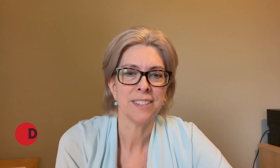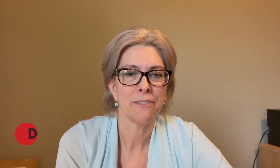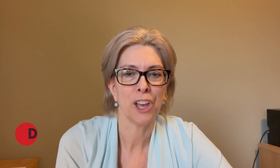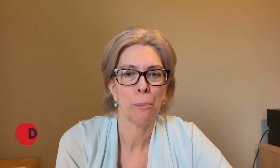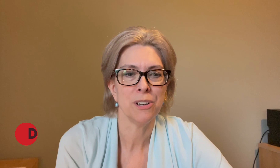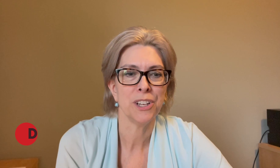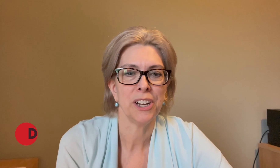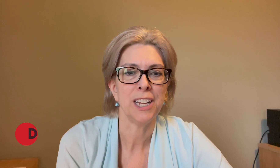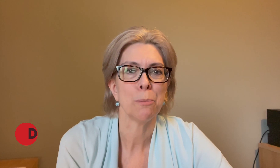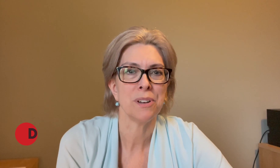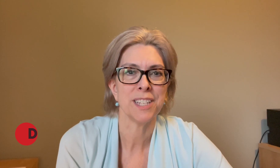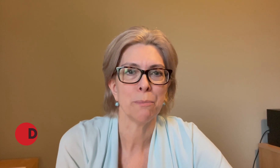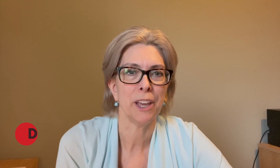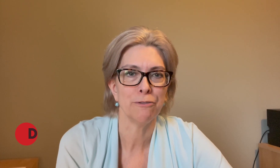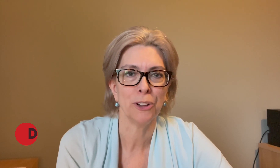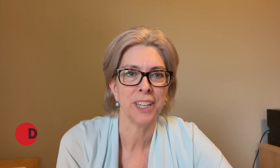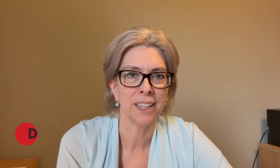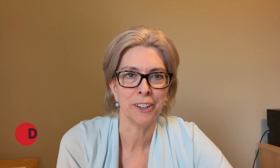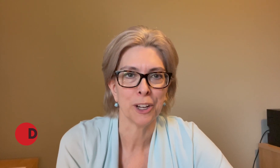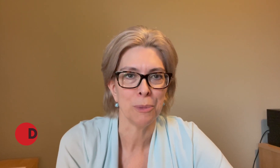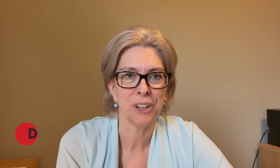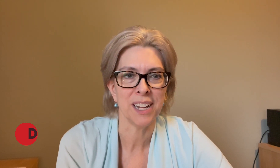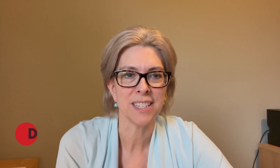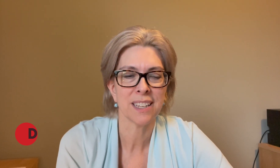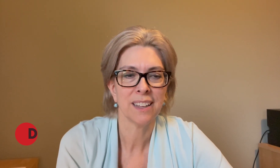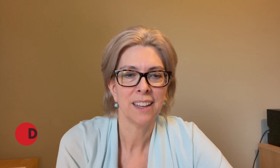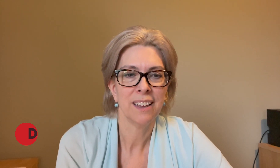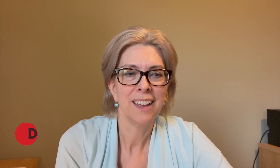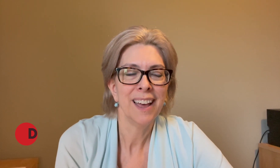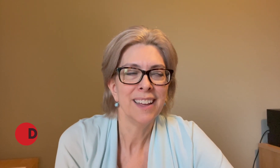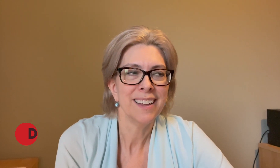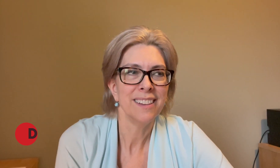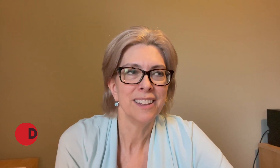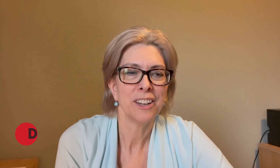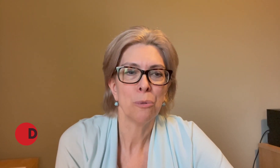have the opportunity to participate fully in their communities.